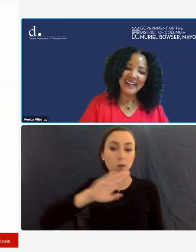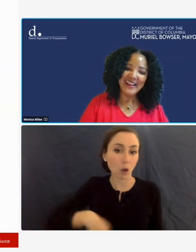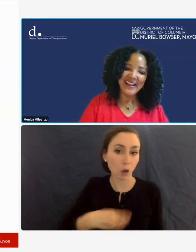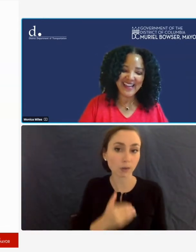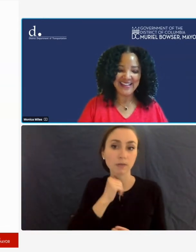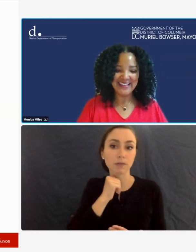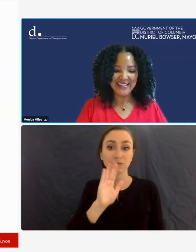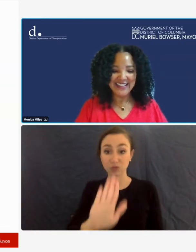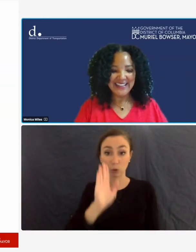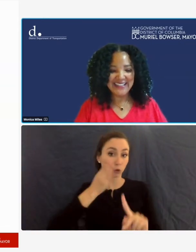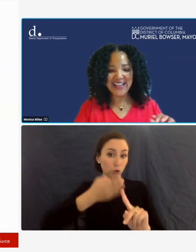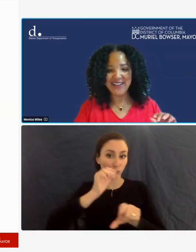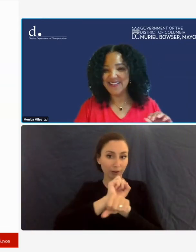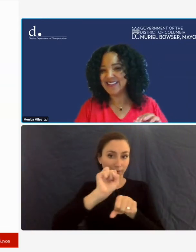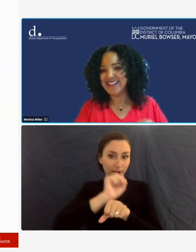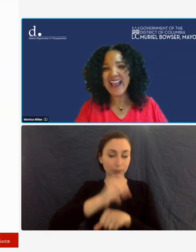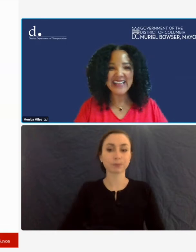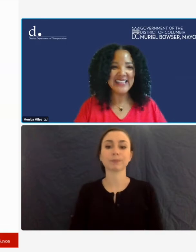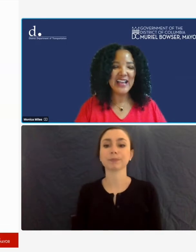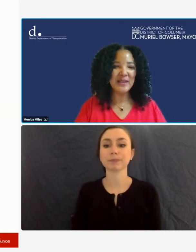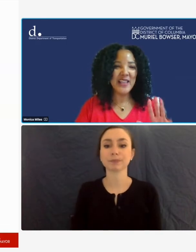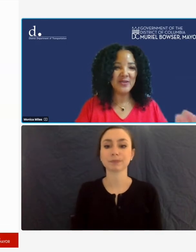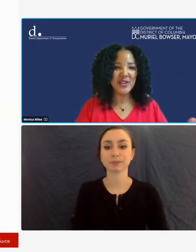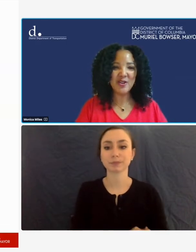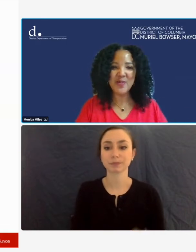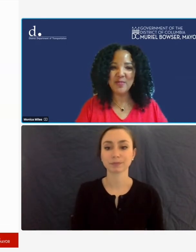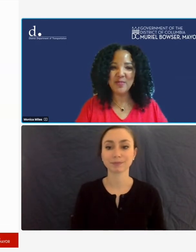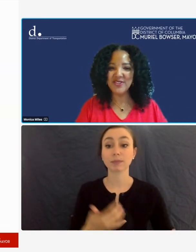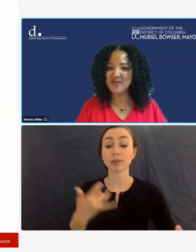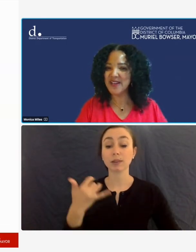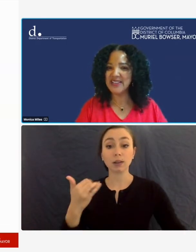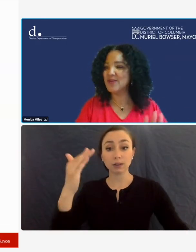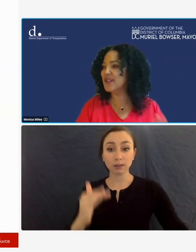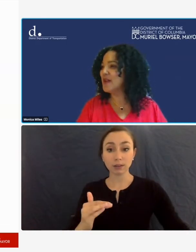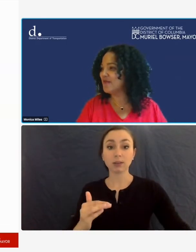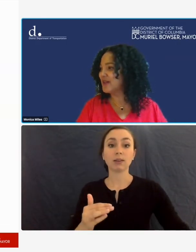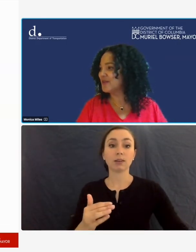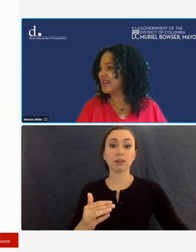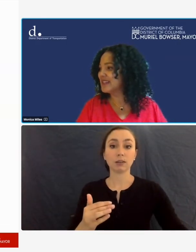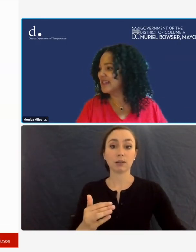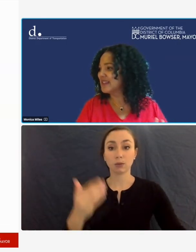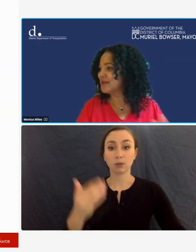okay so next now we know about provisional rates we know about final rates let me check